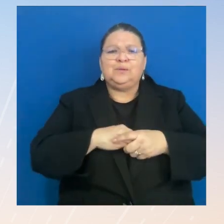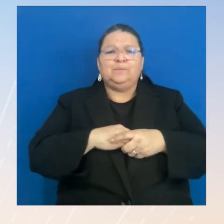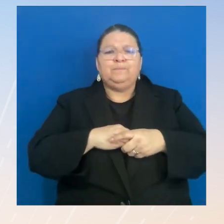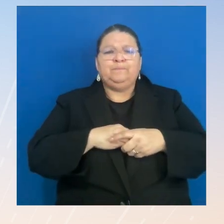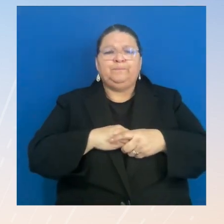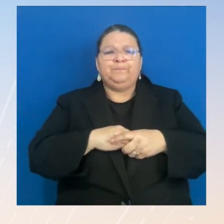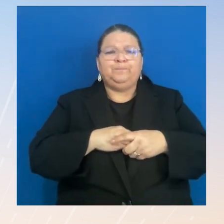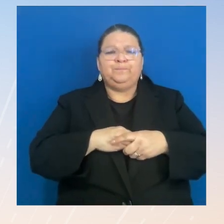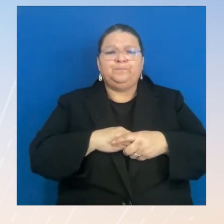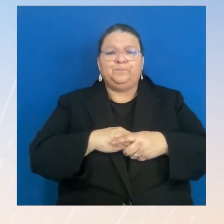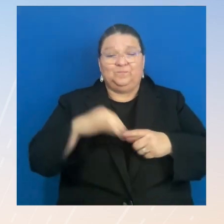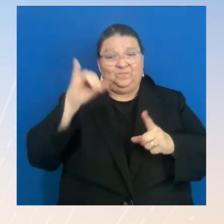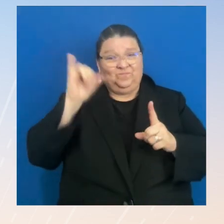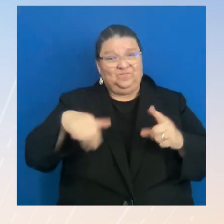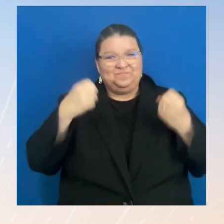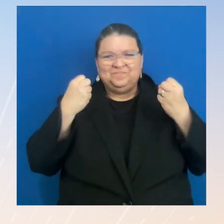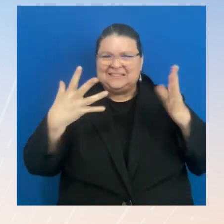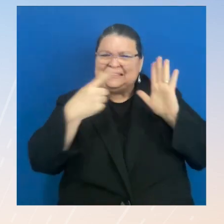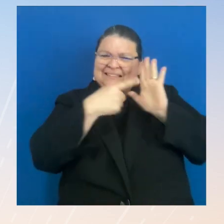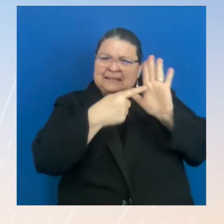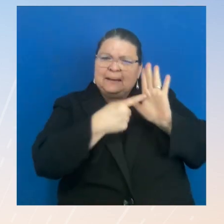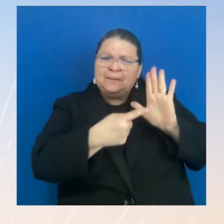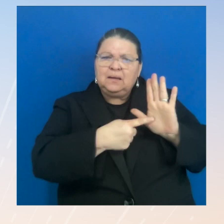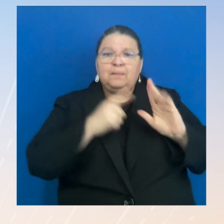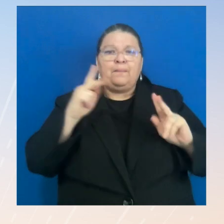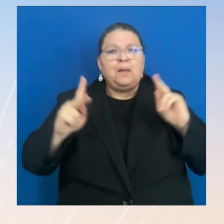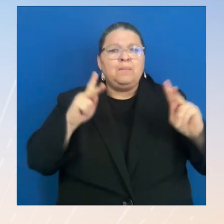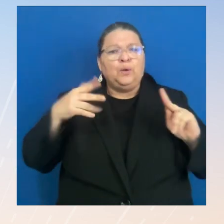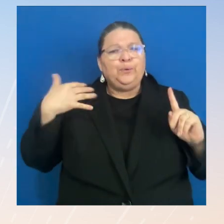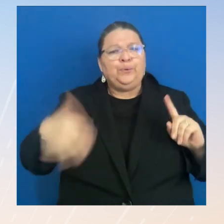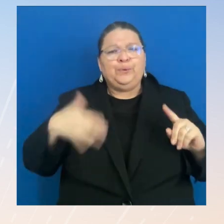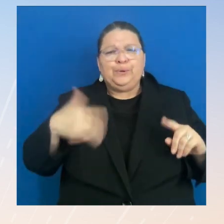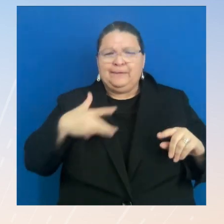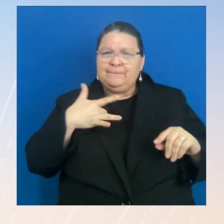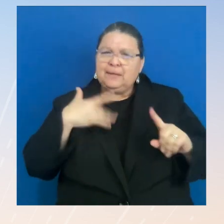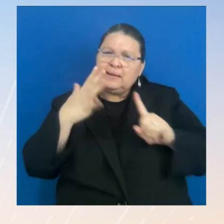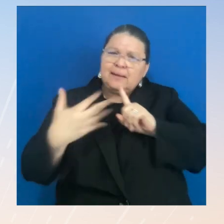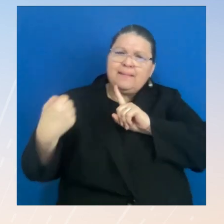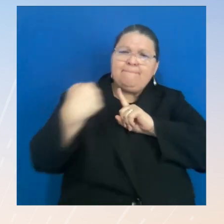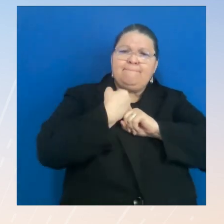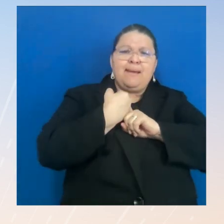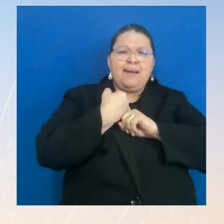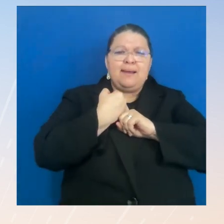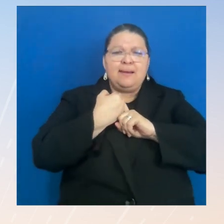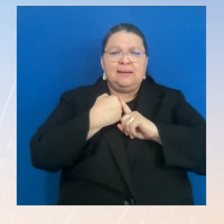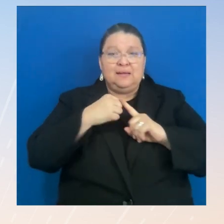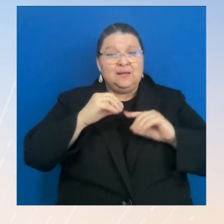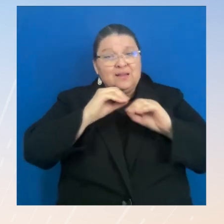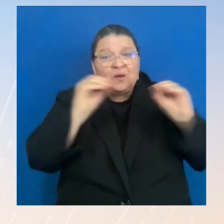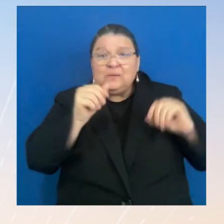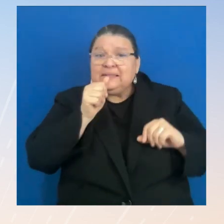if we don't get funding from Congress. There is not a secret plan. There is not another option. We need money in order